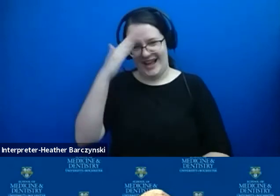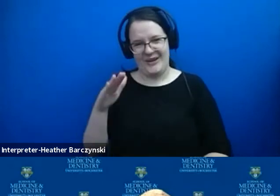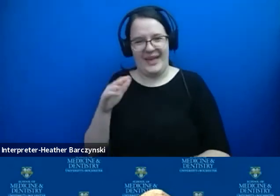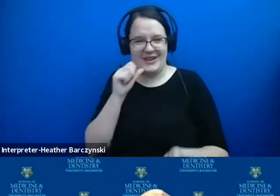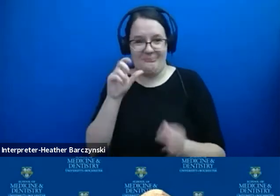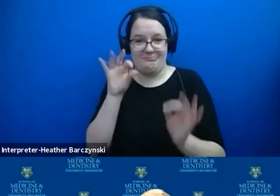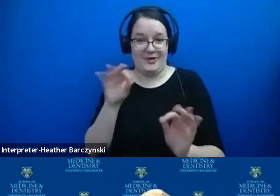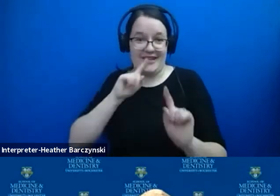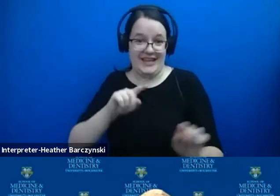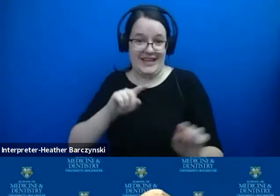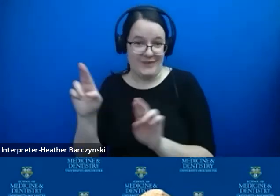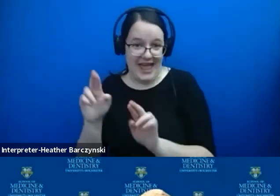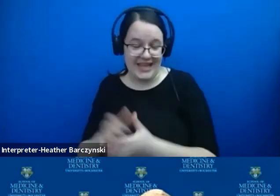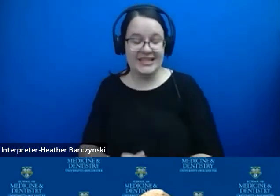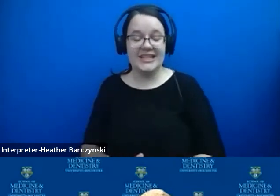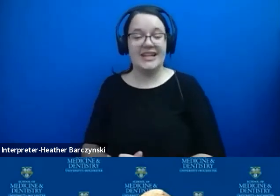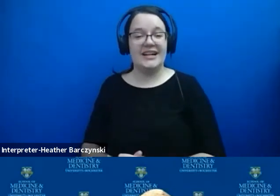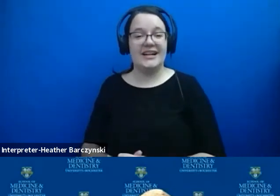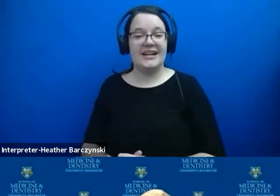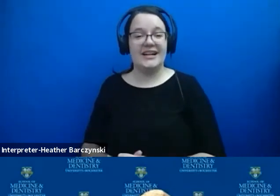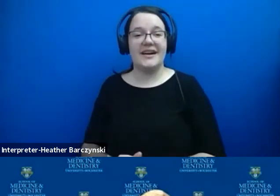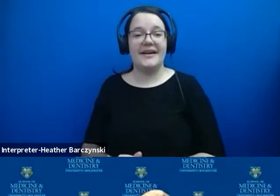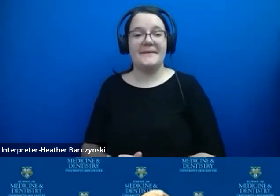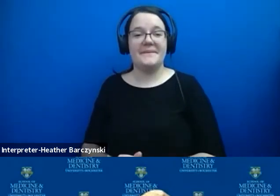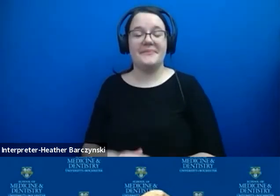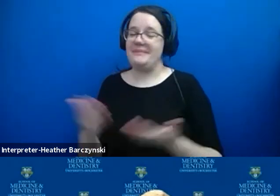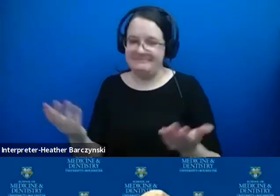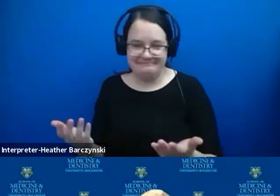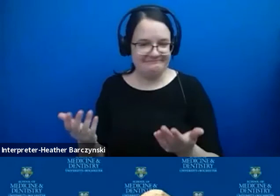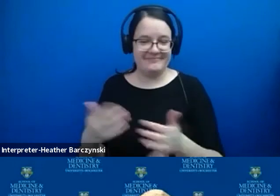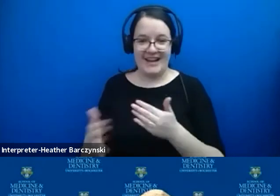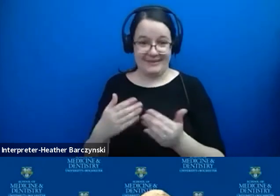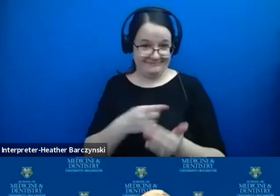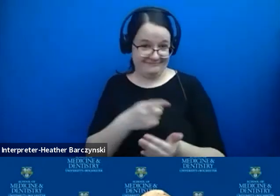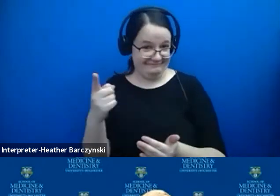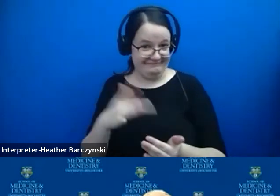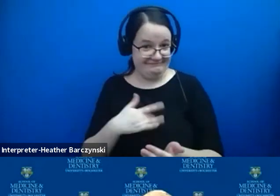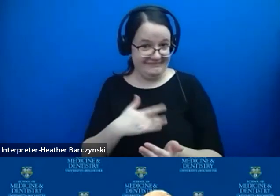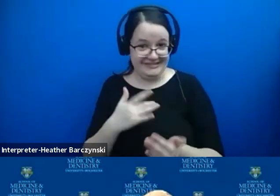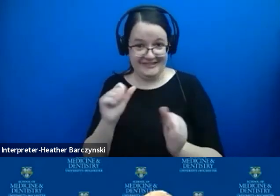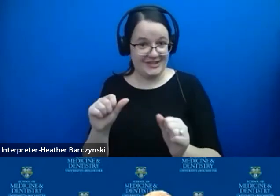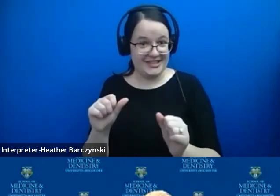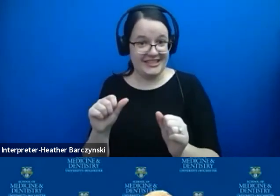um and i'm certainly um anyway so any of you feel like fielding a question in that general space